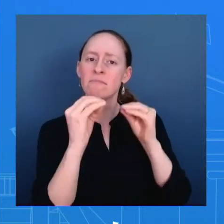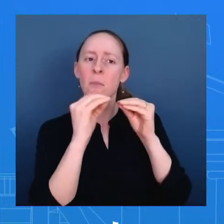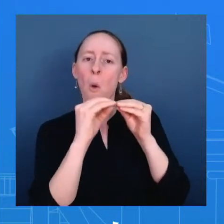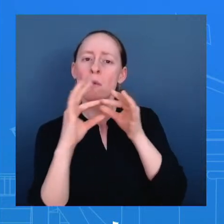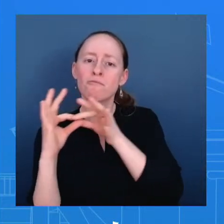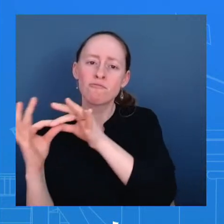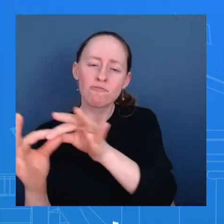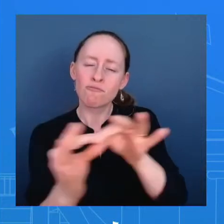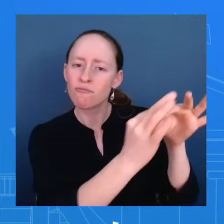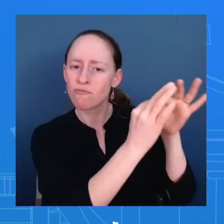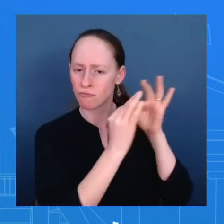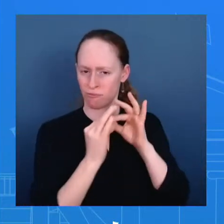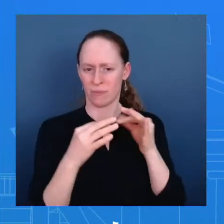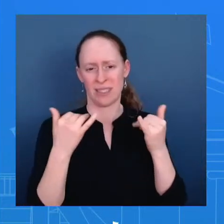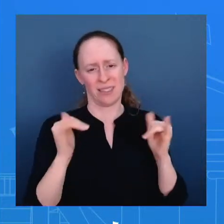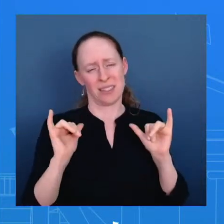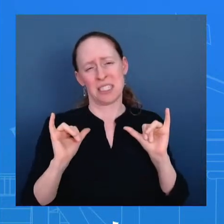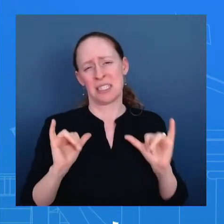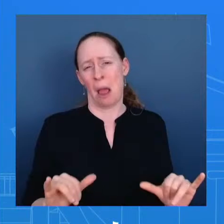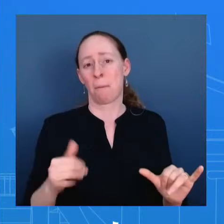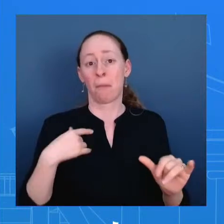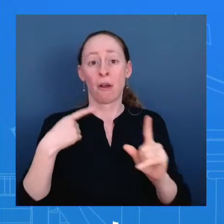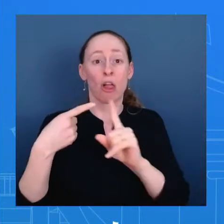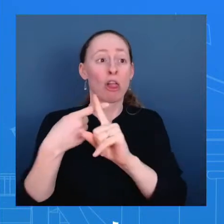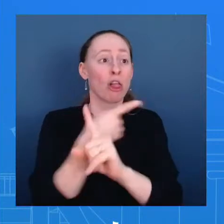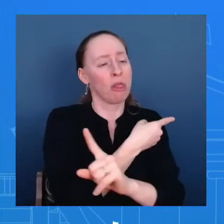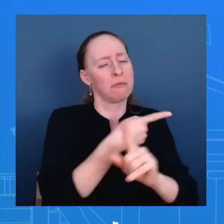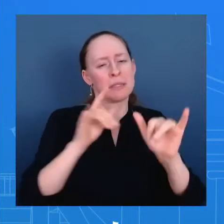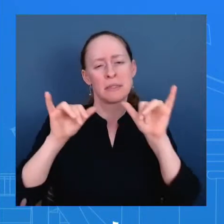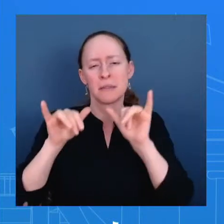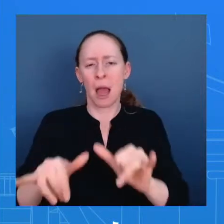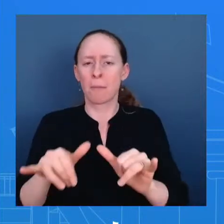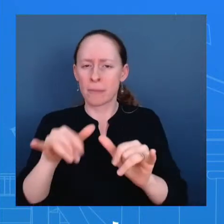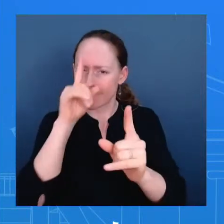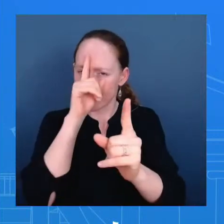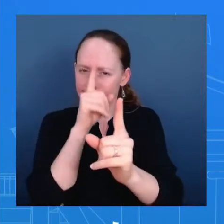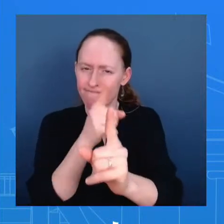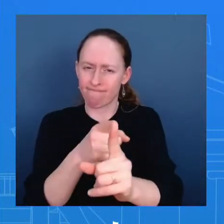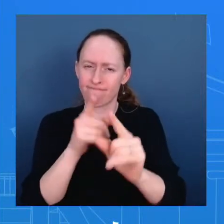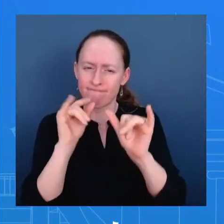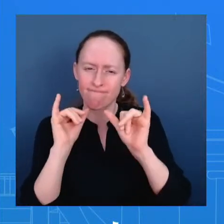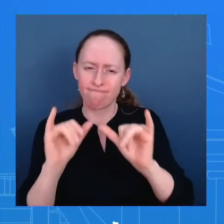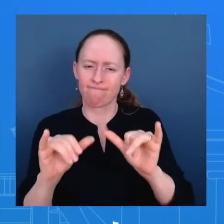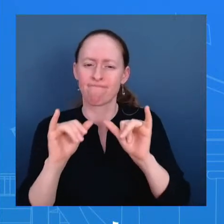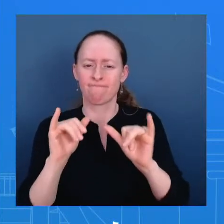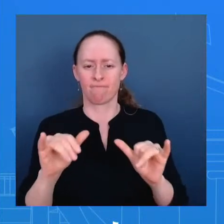That remains a focus for our U.S. foreign policy. That is -- will always be where we stand on that.